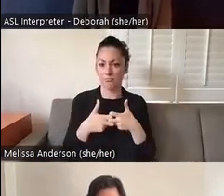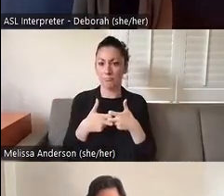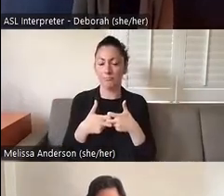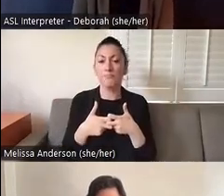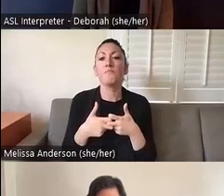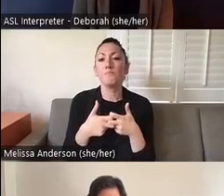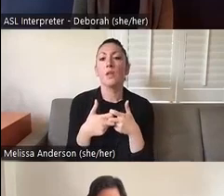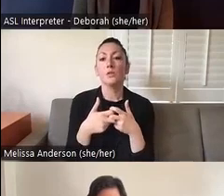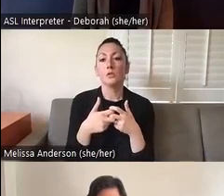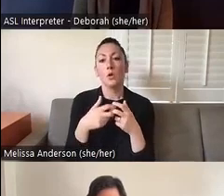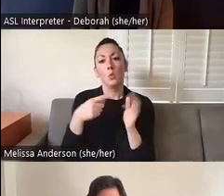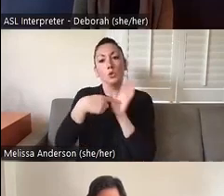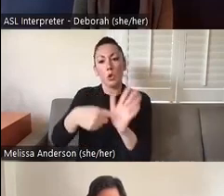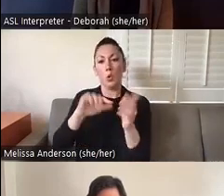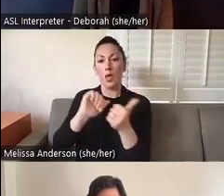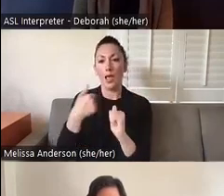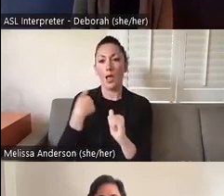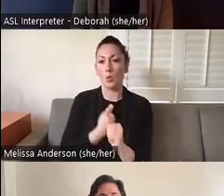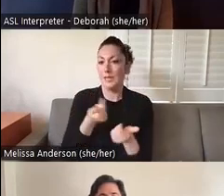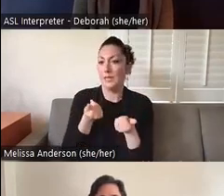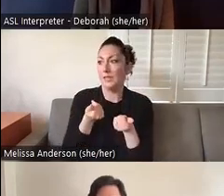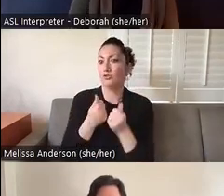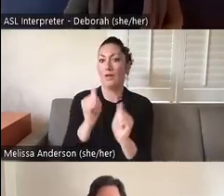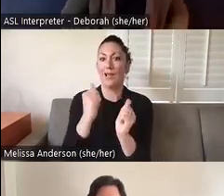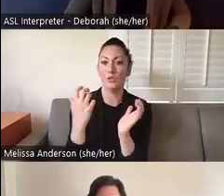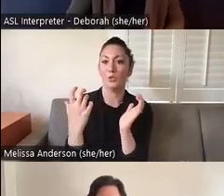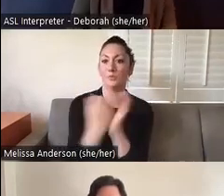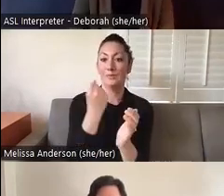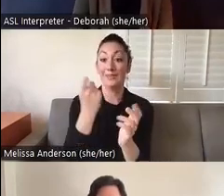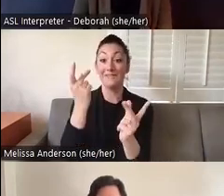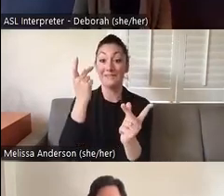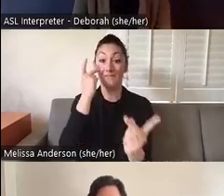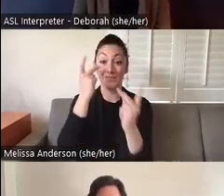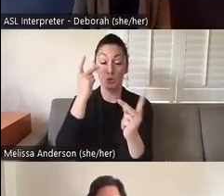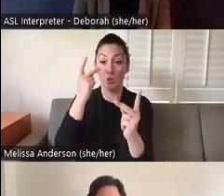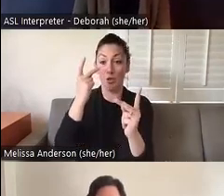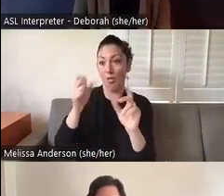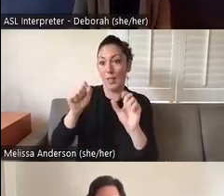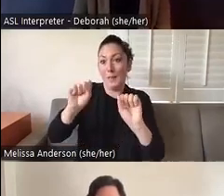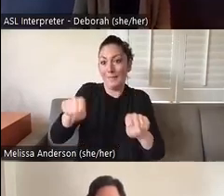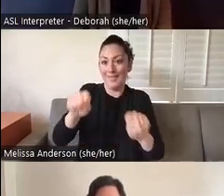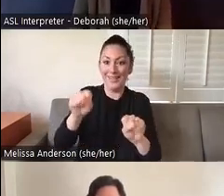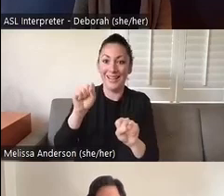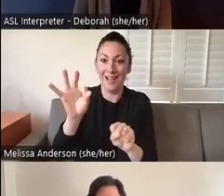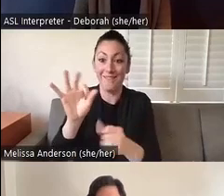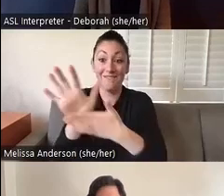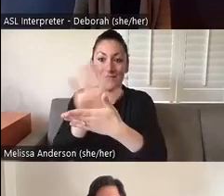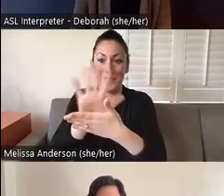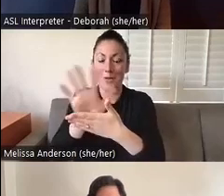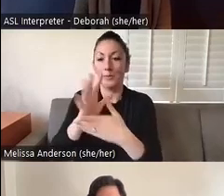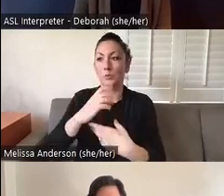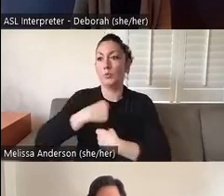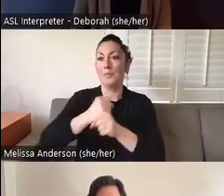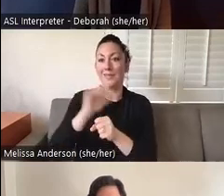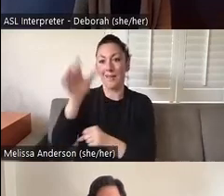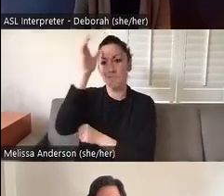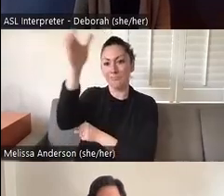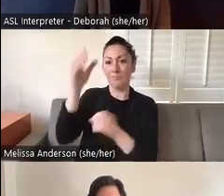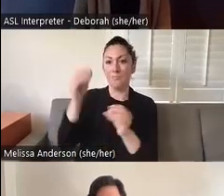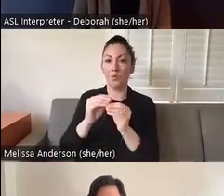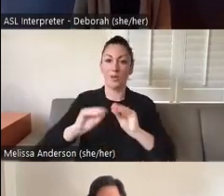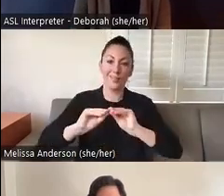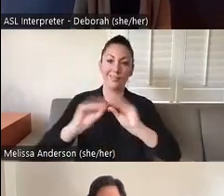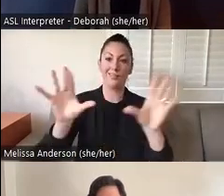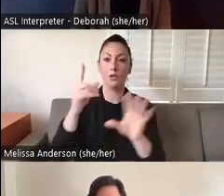know what to do and we are feeling at a crux. And so we took the video, the visual ability